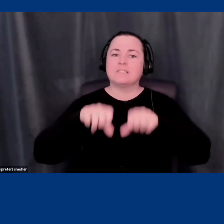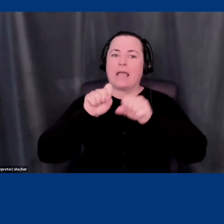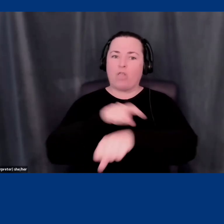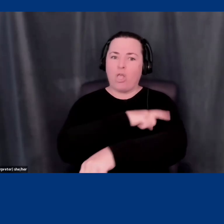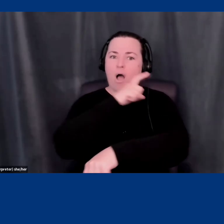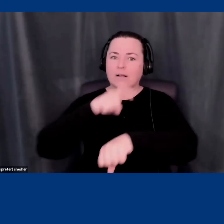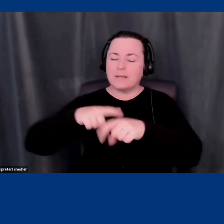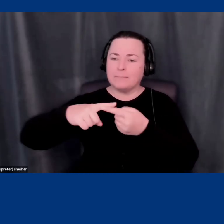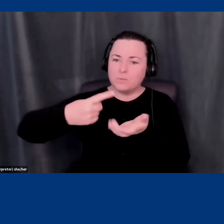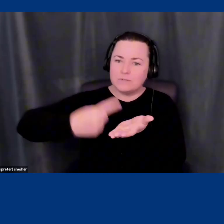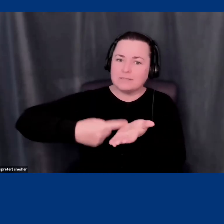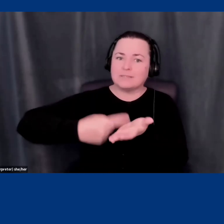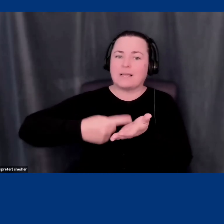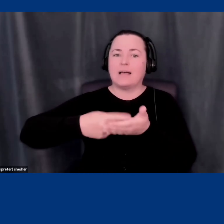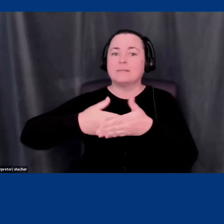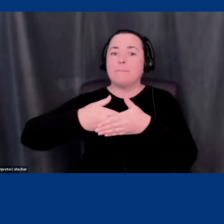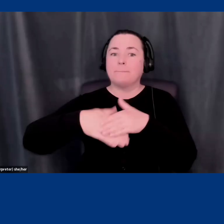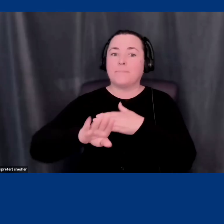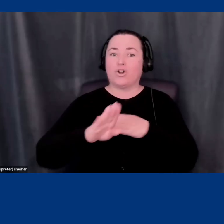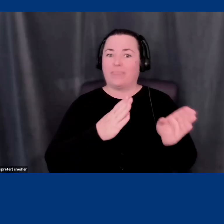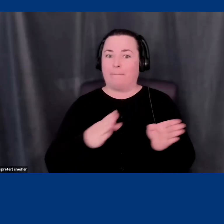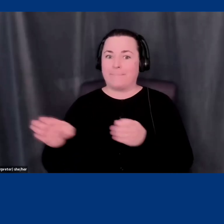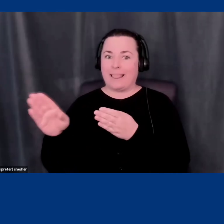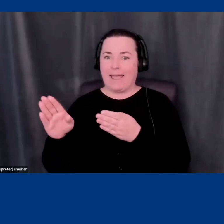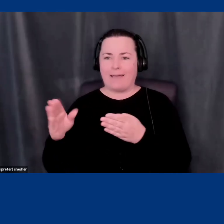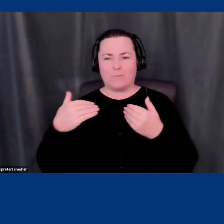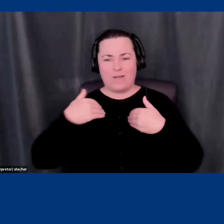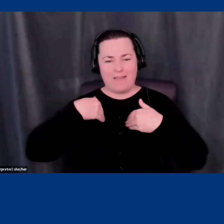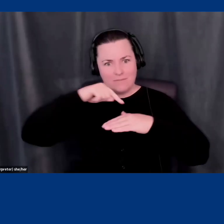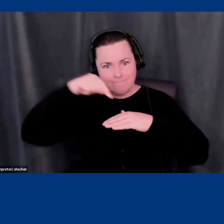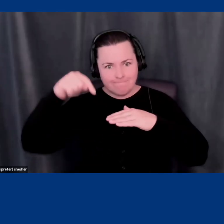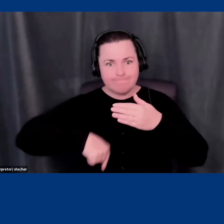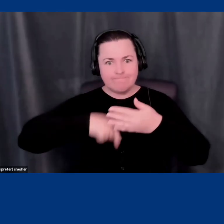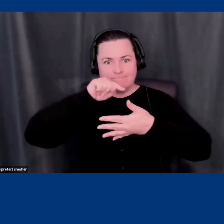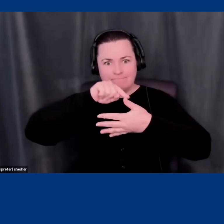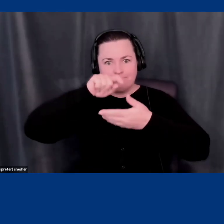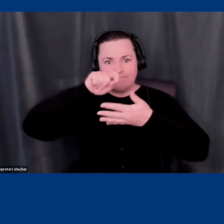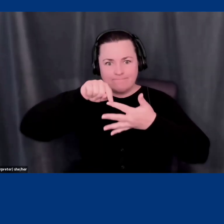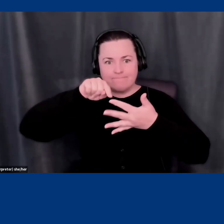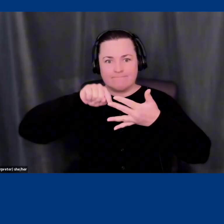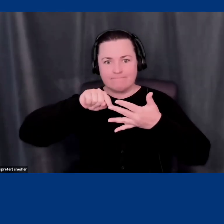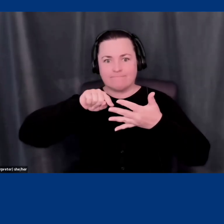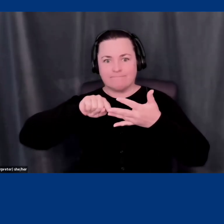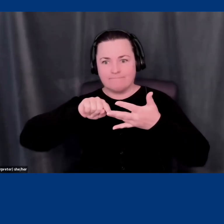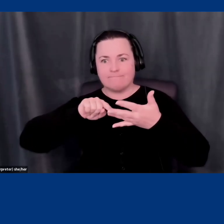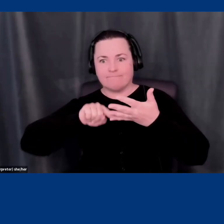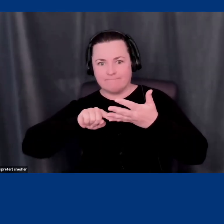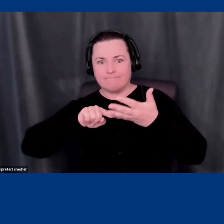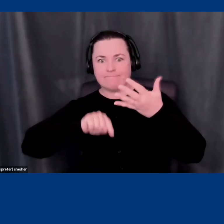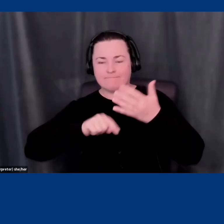mentioning. So we have a really comprehensive birth plan and we go through every single area and ask folks